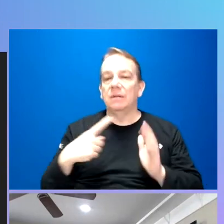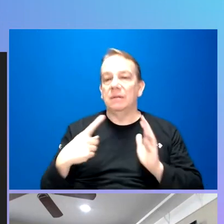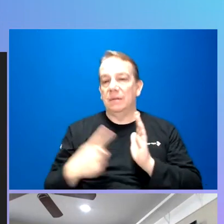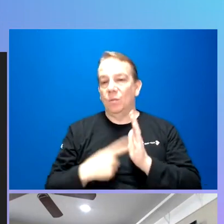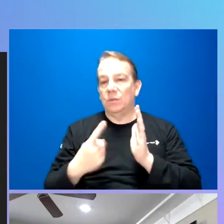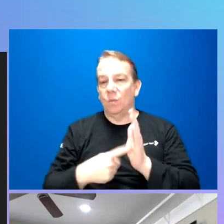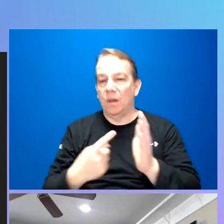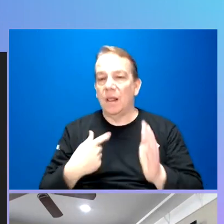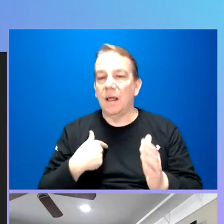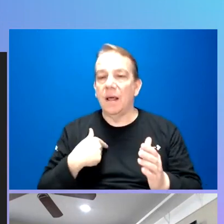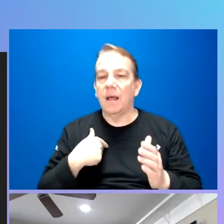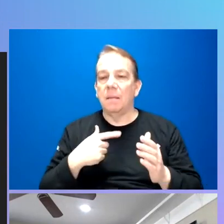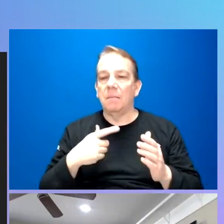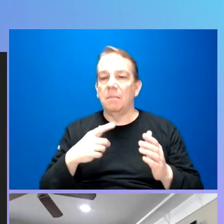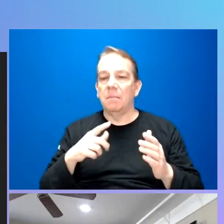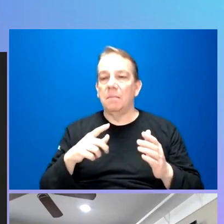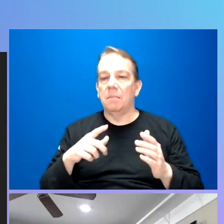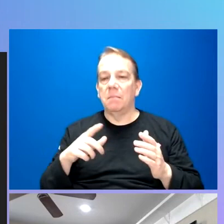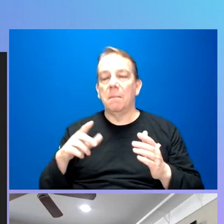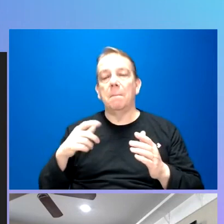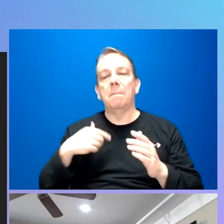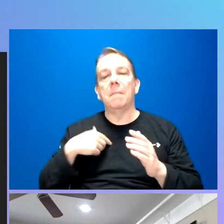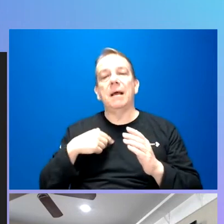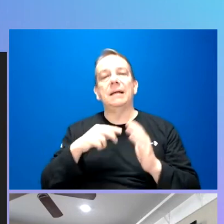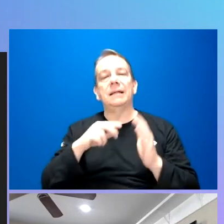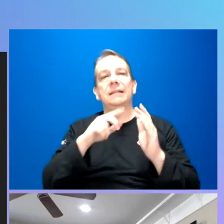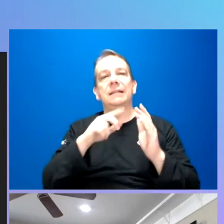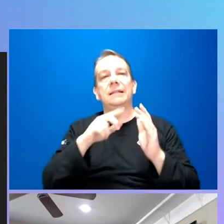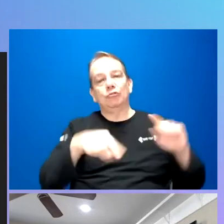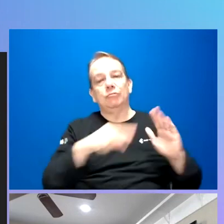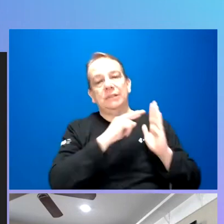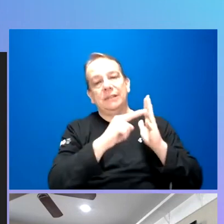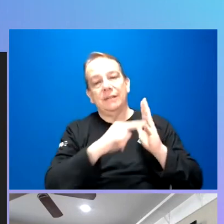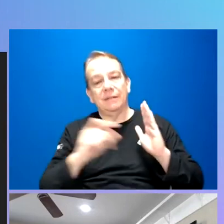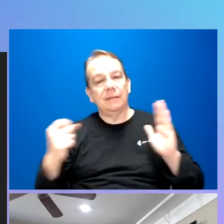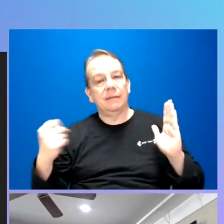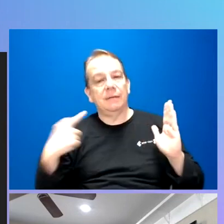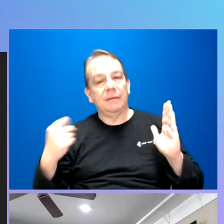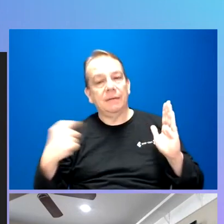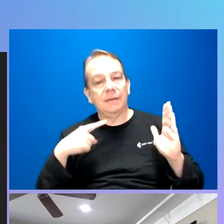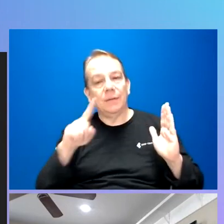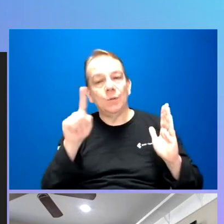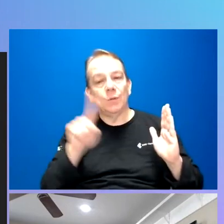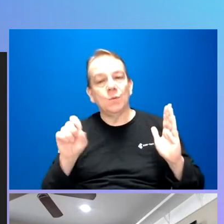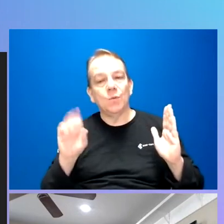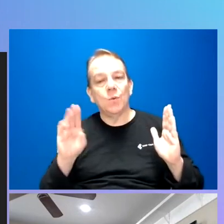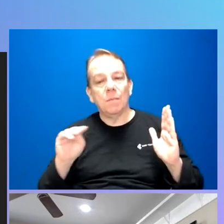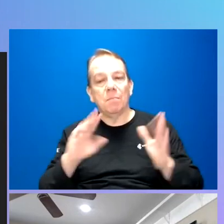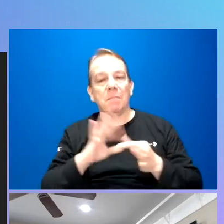shut up my screen reader because it's giving me zoom messages. So sometimes I pause for a second. It's because a big zoom message